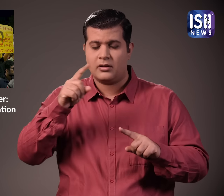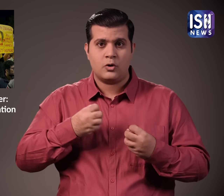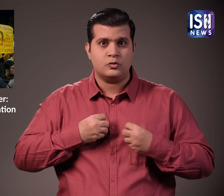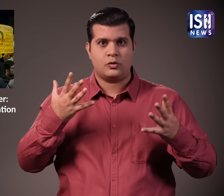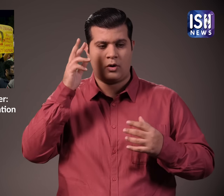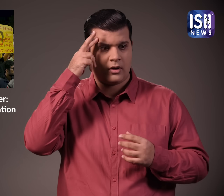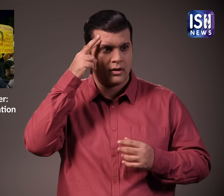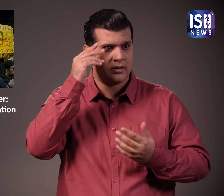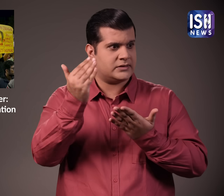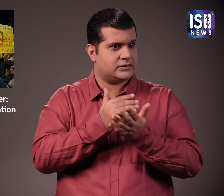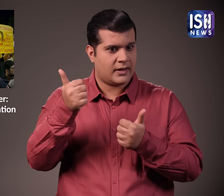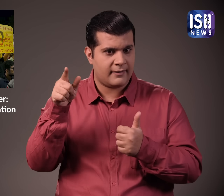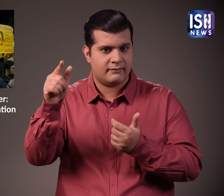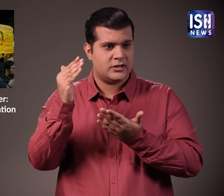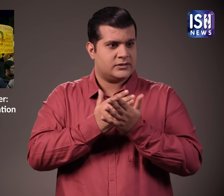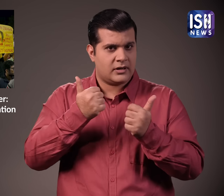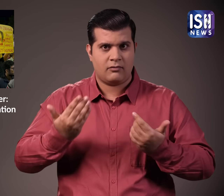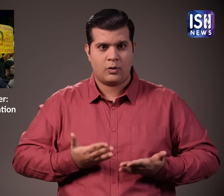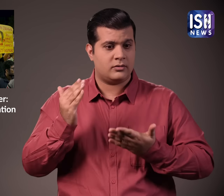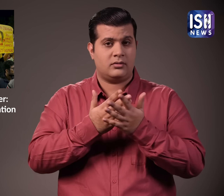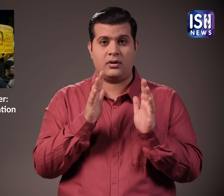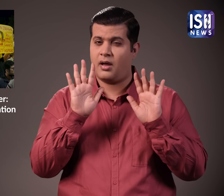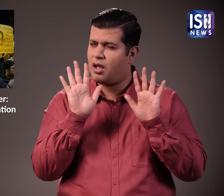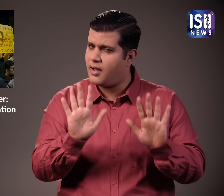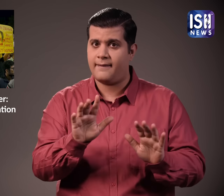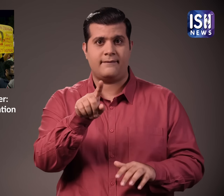India is extremely shocked and is wondering about safety in Calcutta.